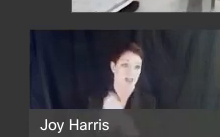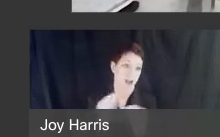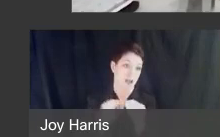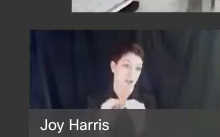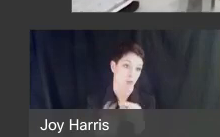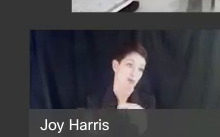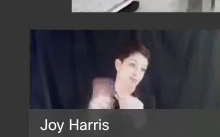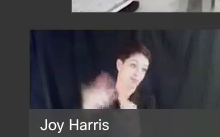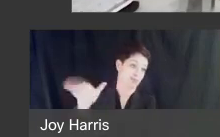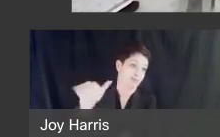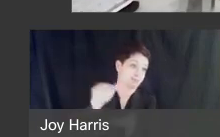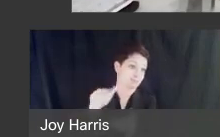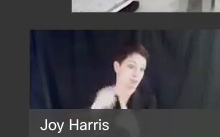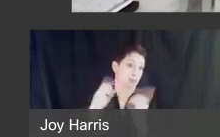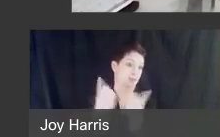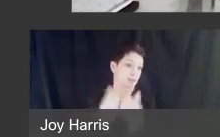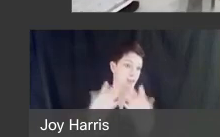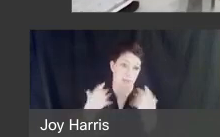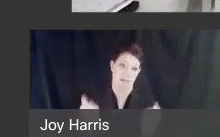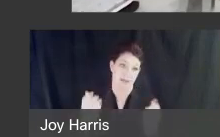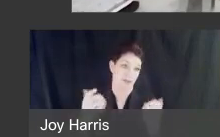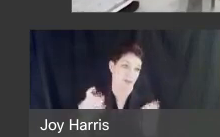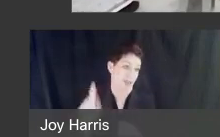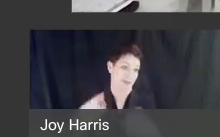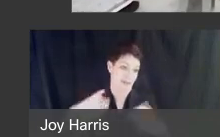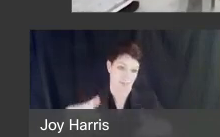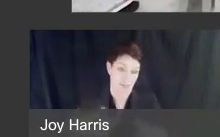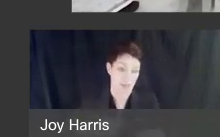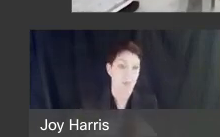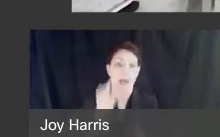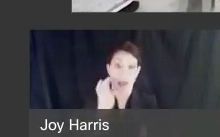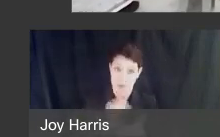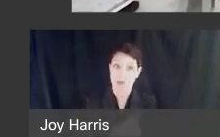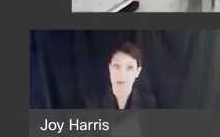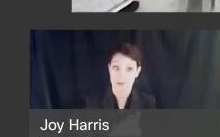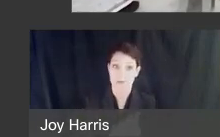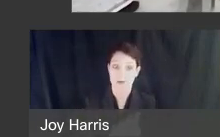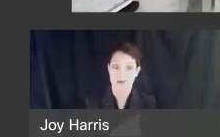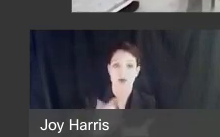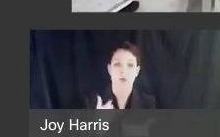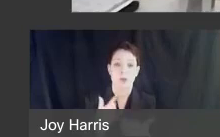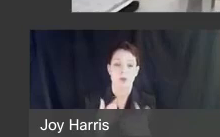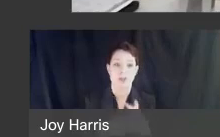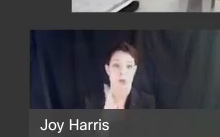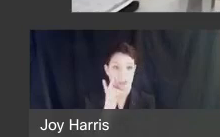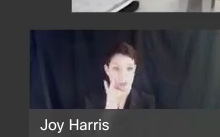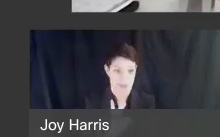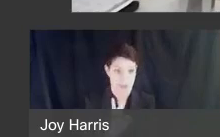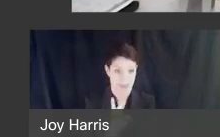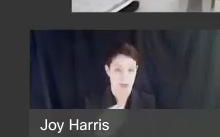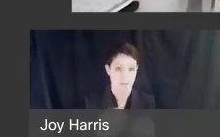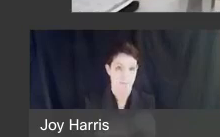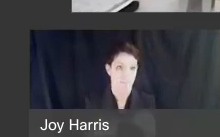the Department of Health. However, I do believe that we are starting to see more doses come in through